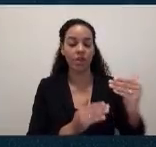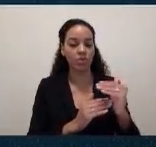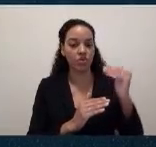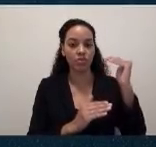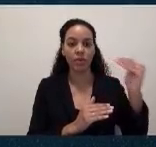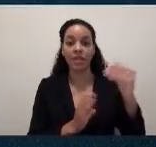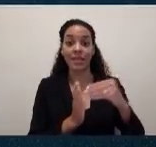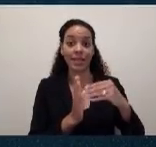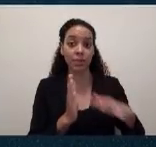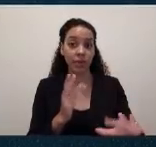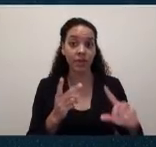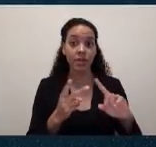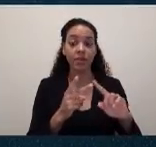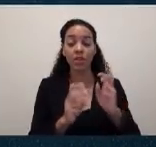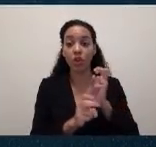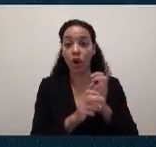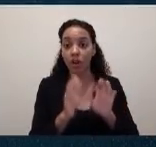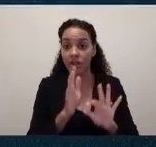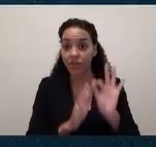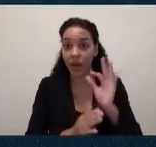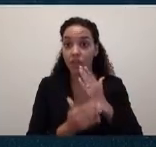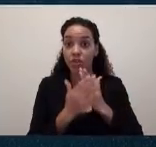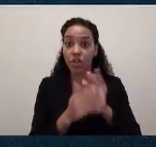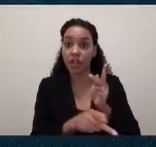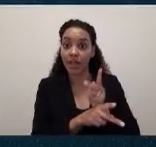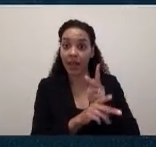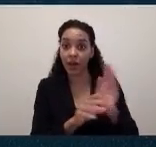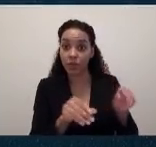which is why we talk about affordability and accessibility.